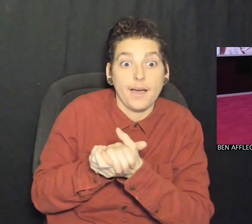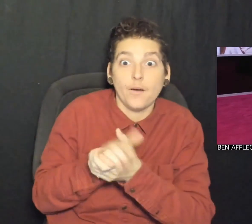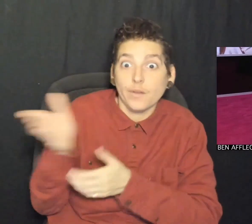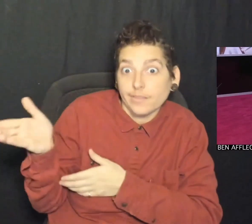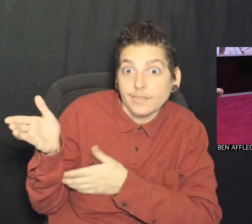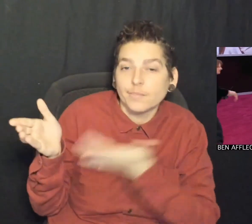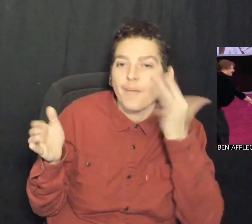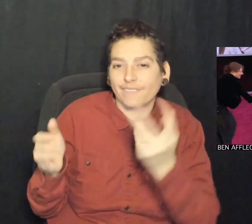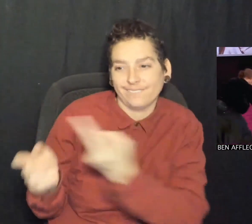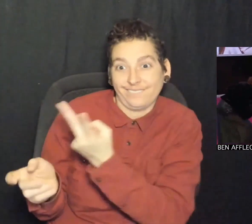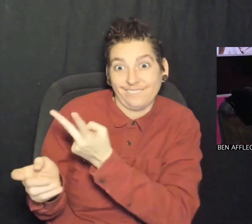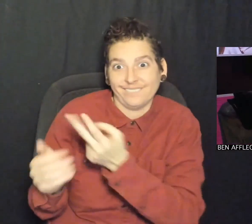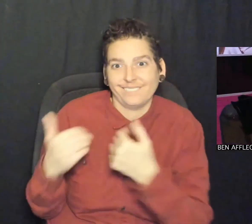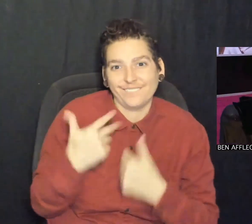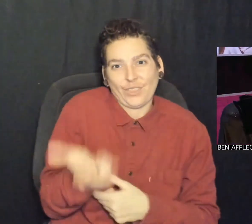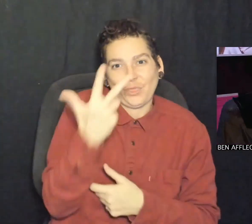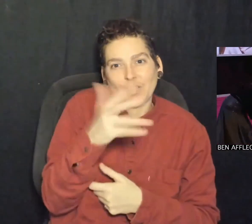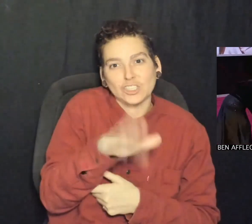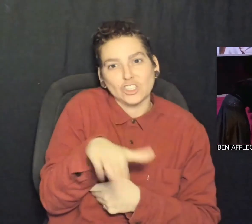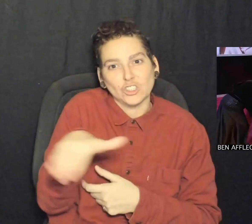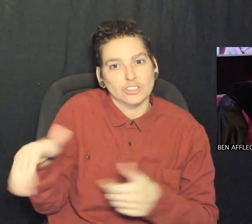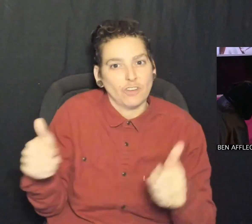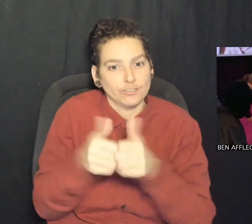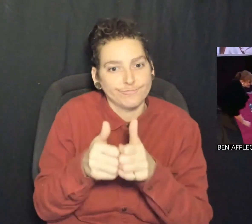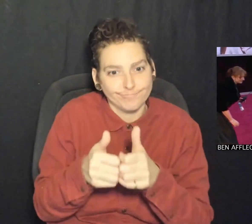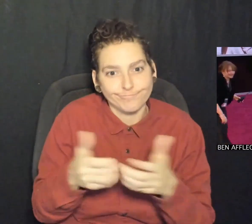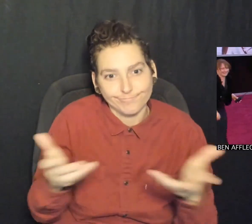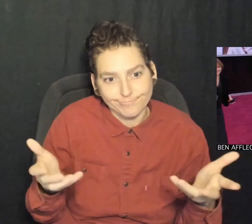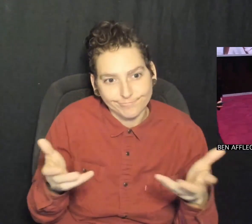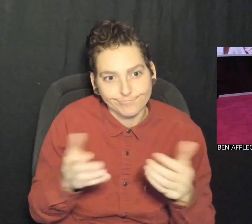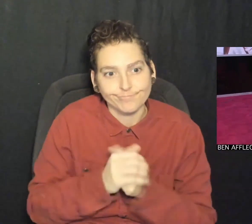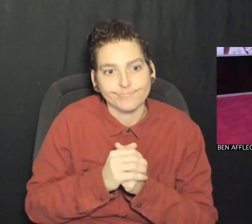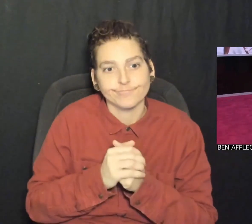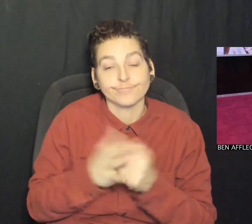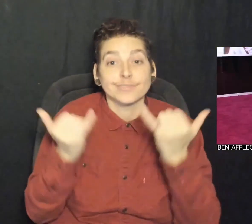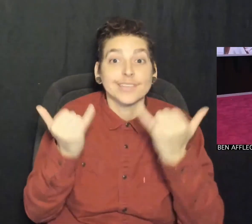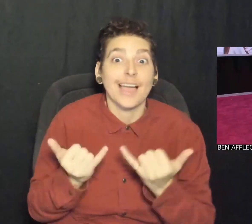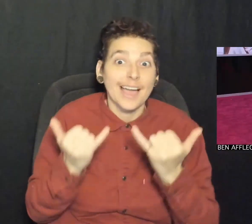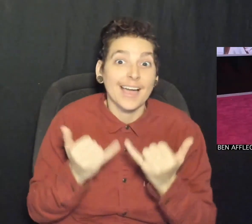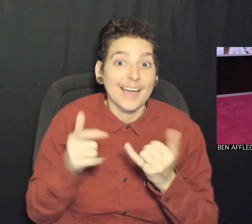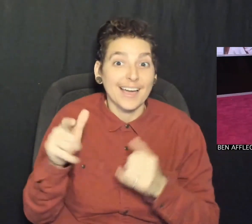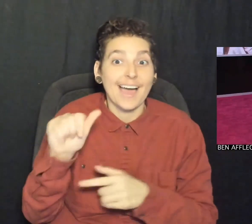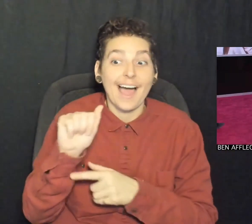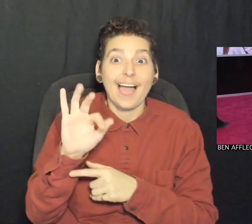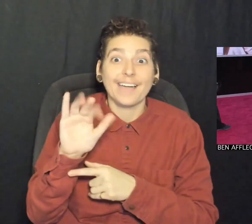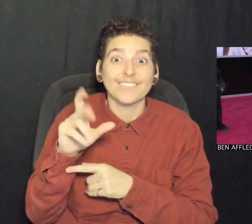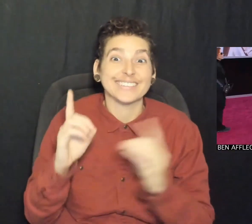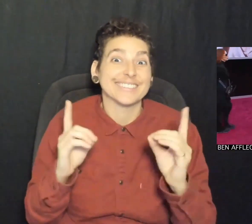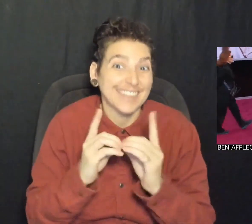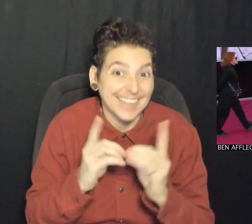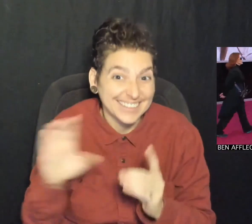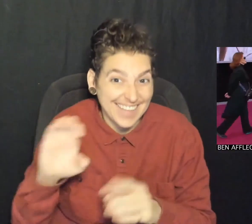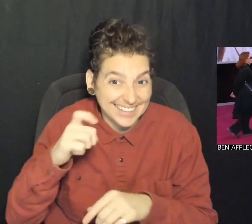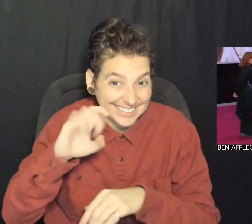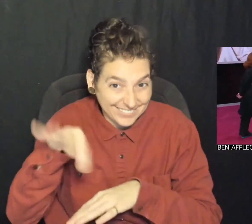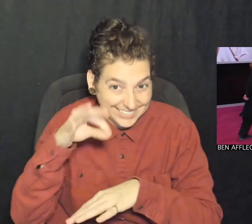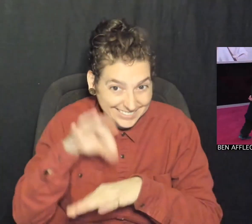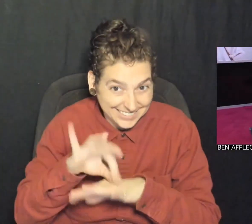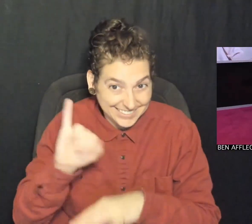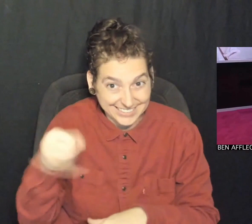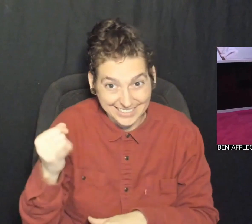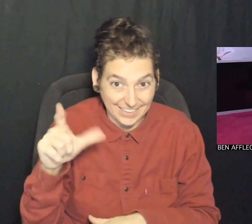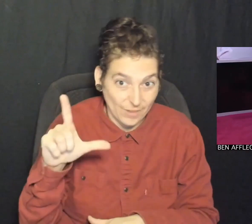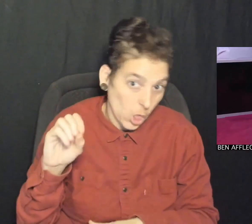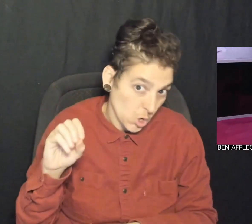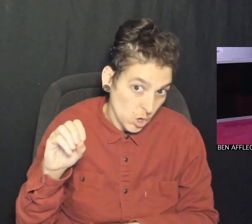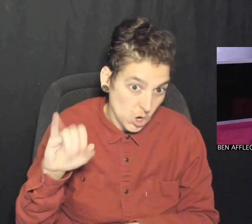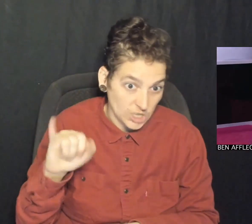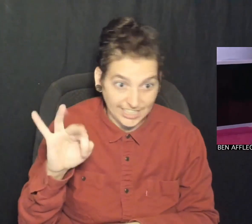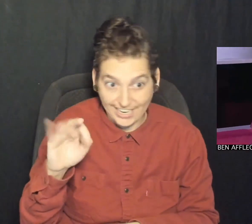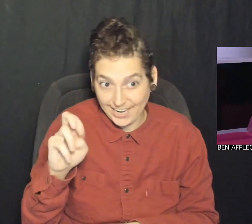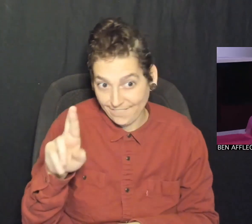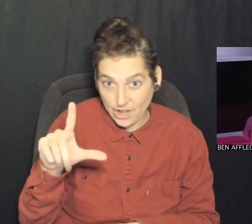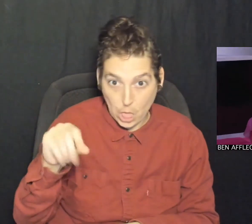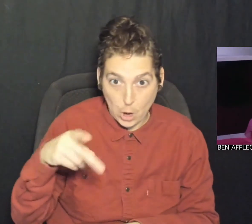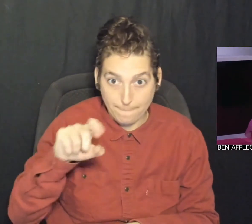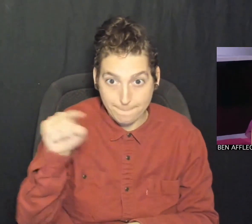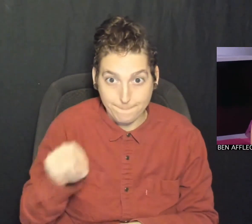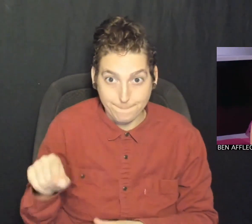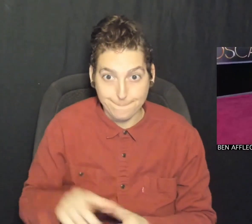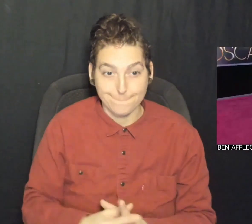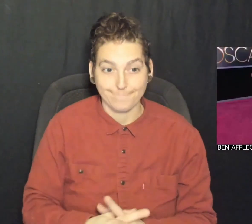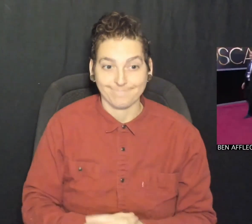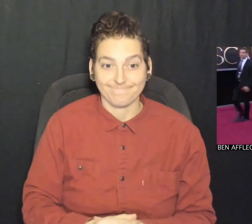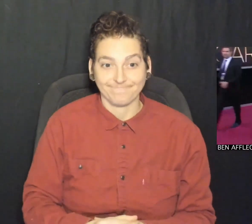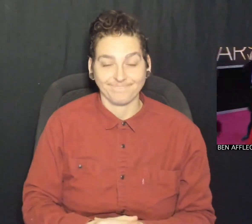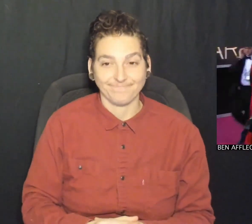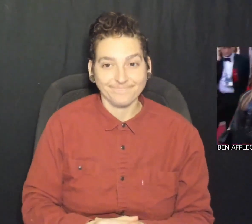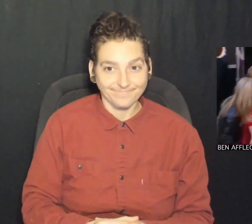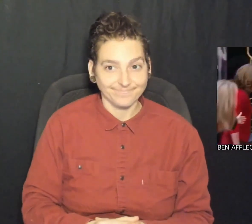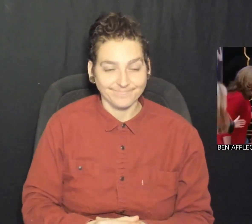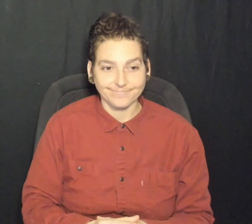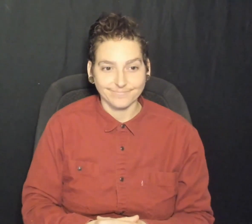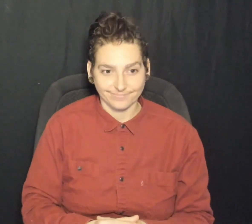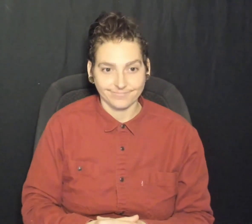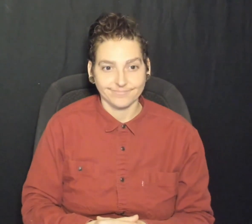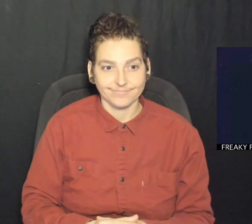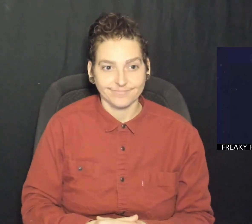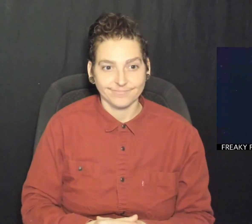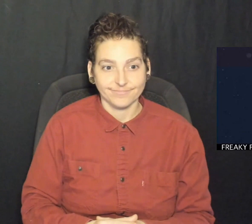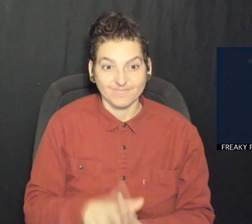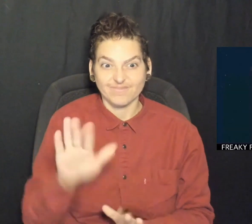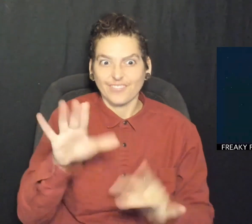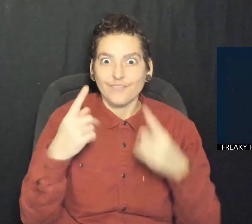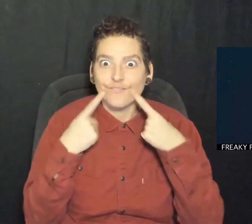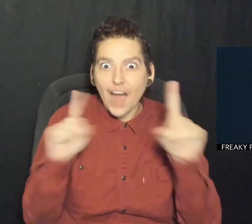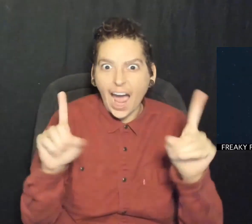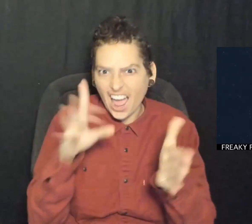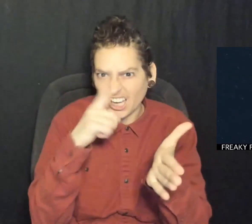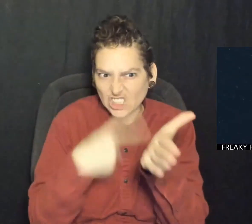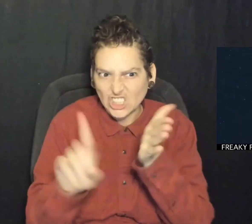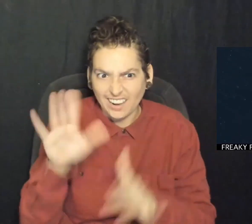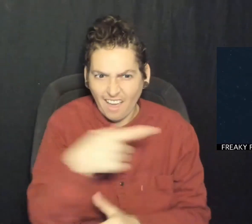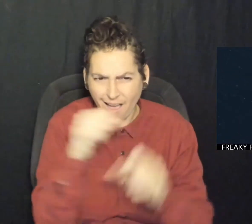because of their three children he's now dating his ex-fianc Jennifer Lopez and finally check